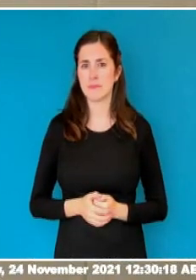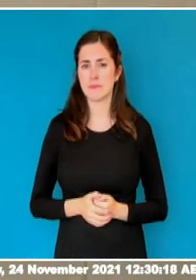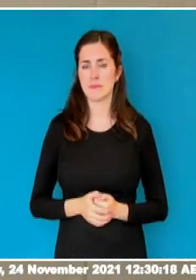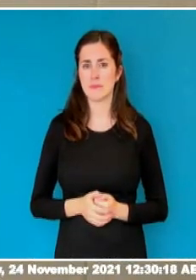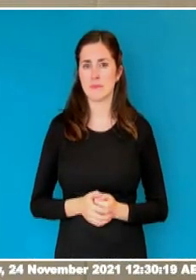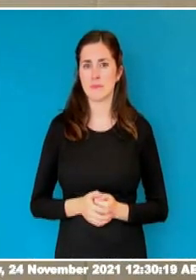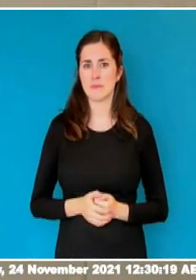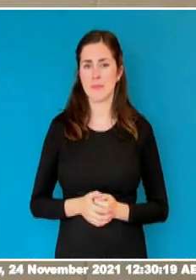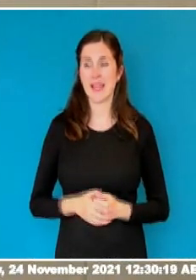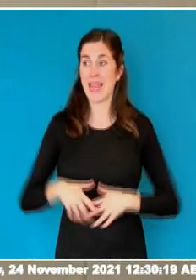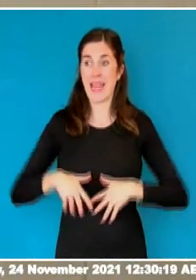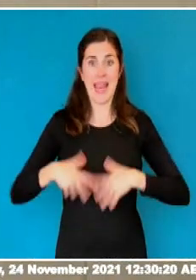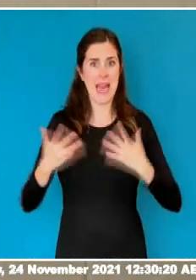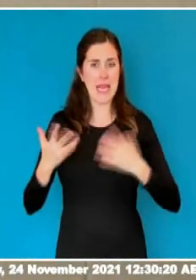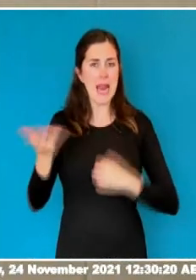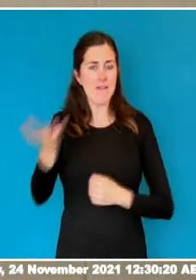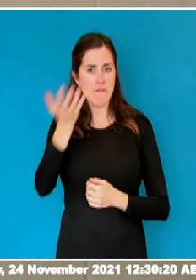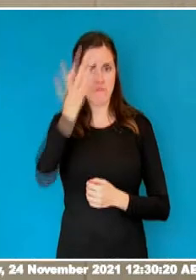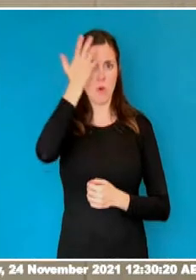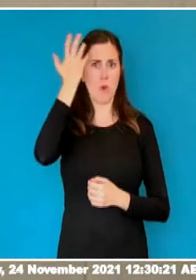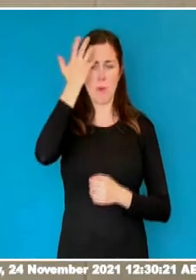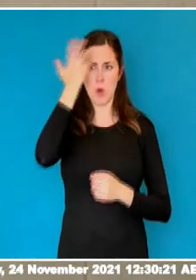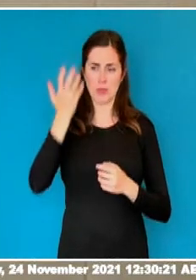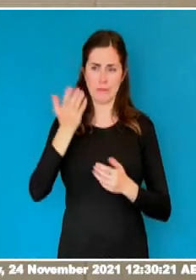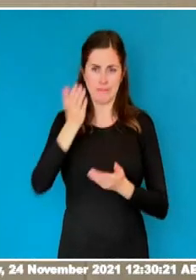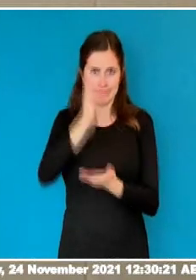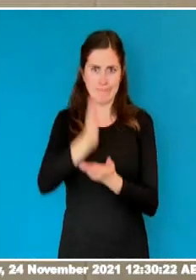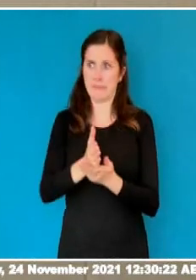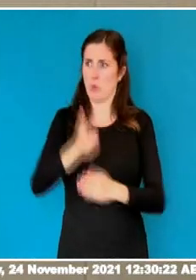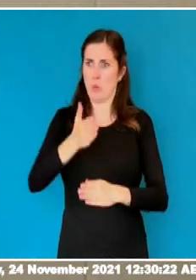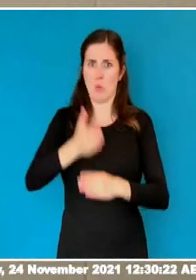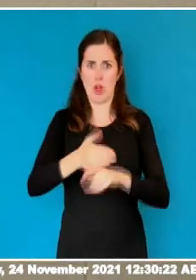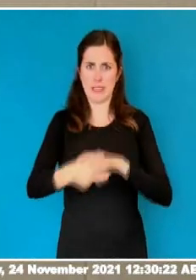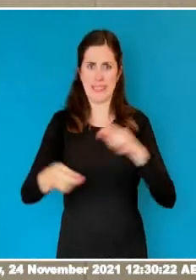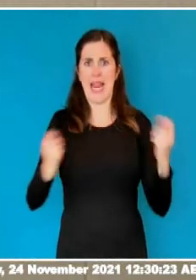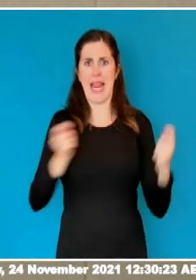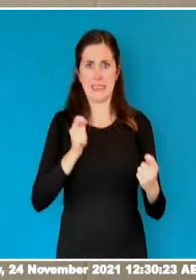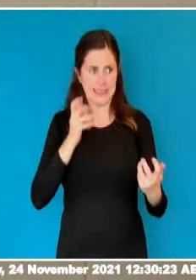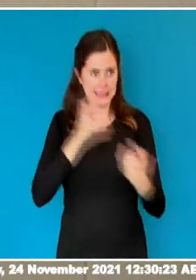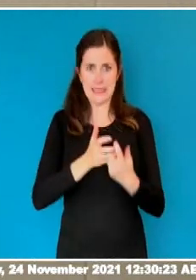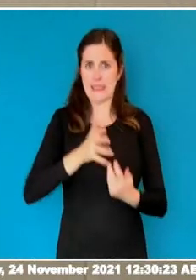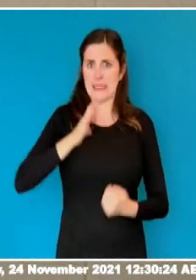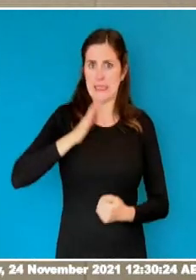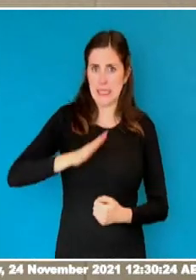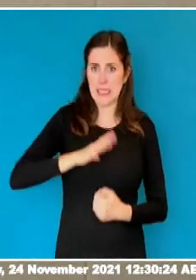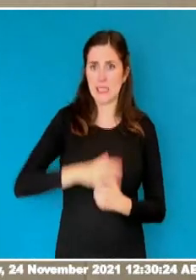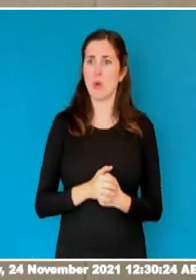workplace adjustments where there is a need, for example, to seek further information,